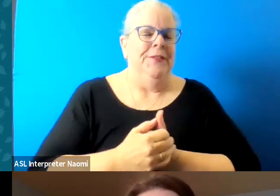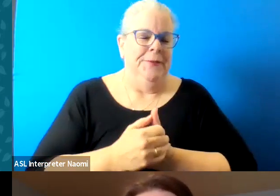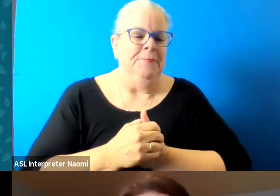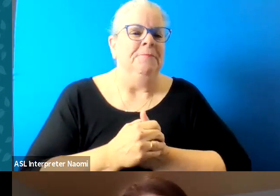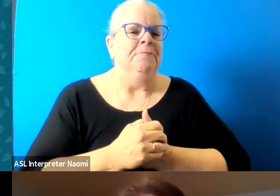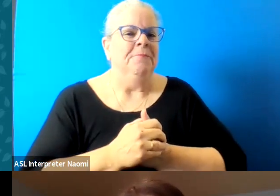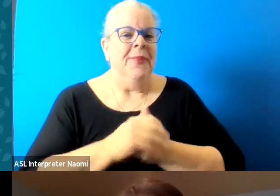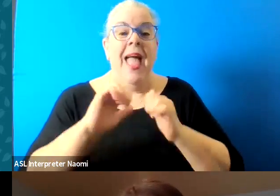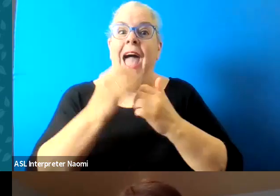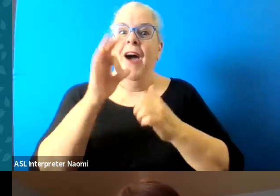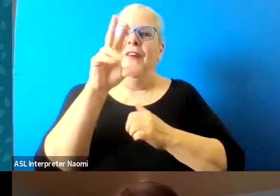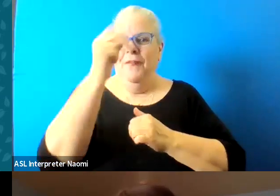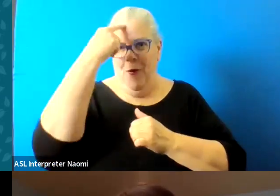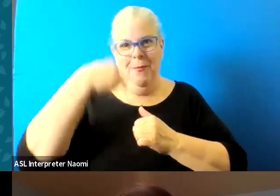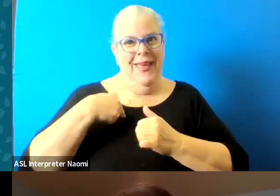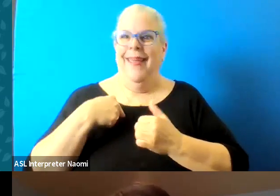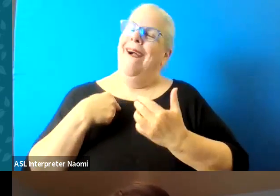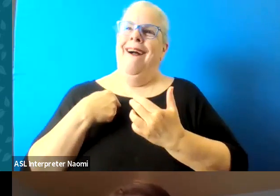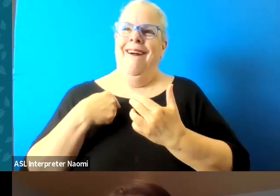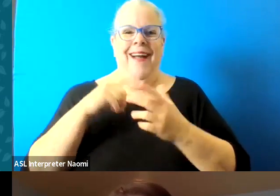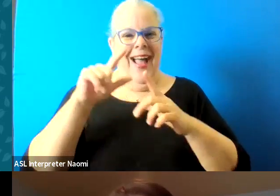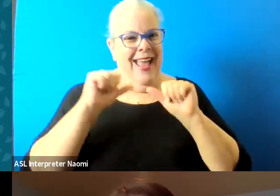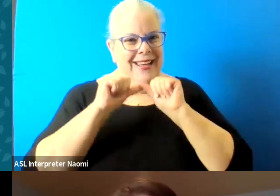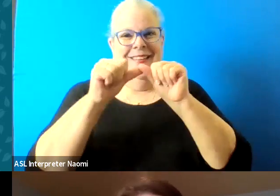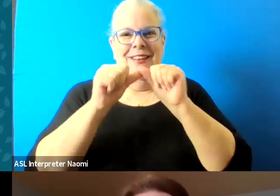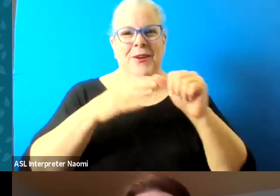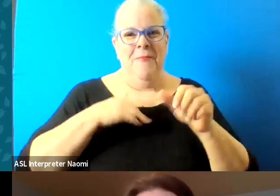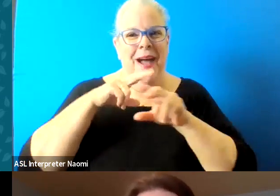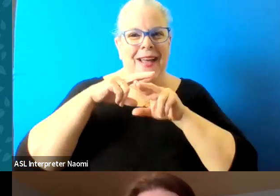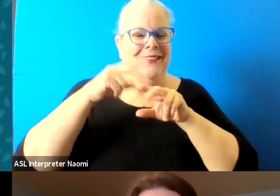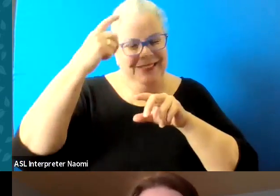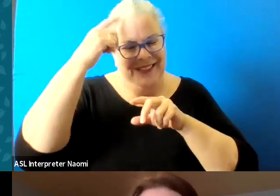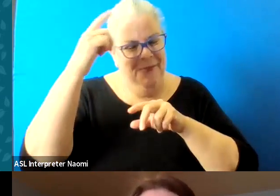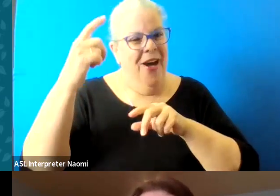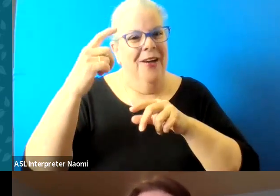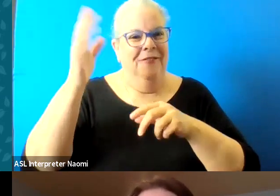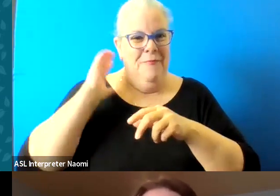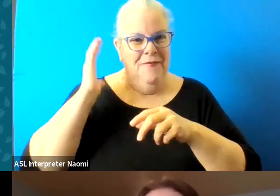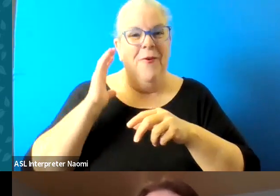Well, how fun for me? I just get to continue my train of thought. That's very awesome.